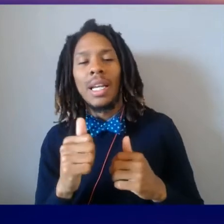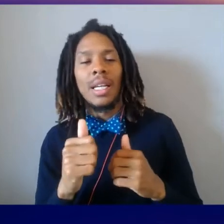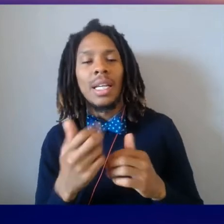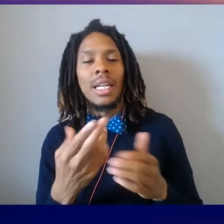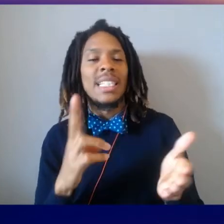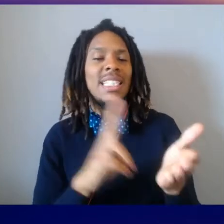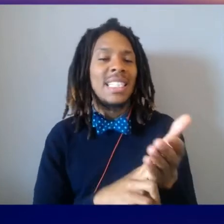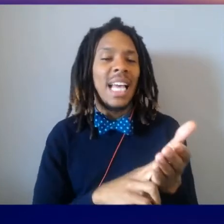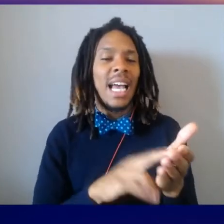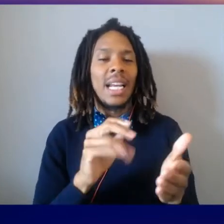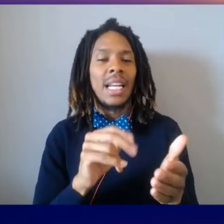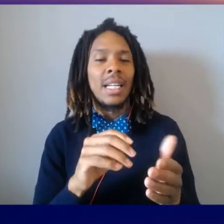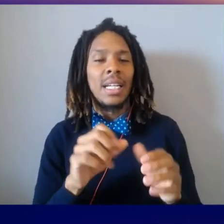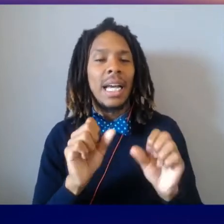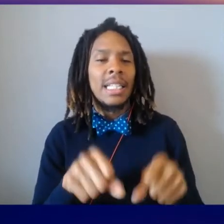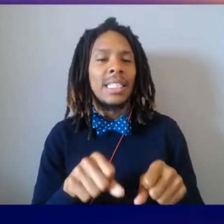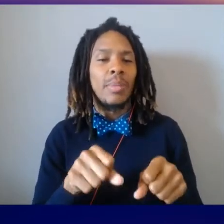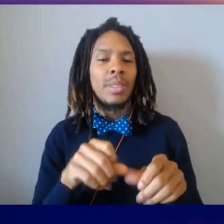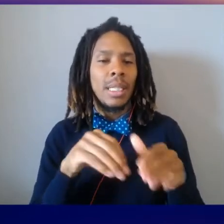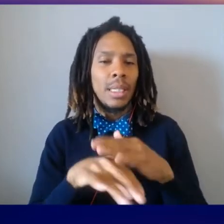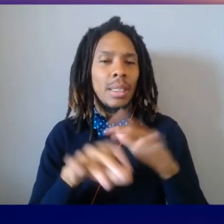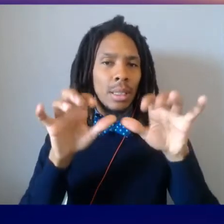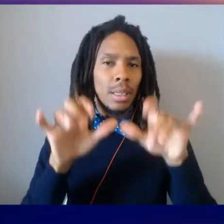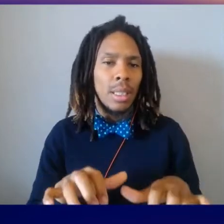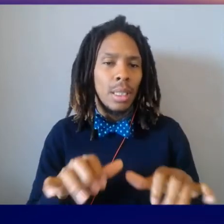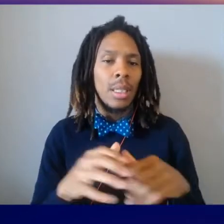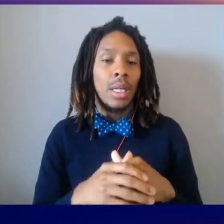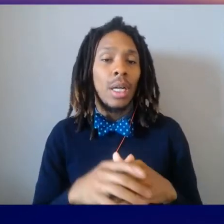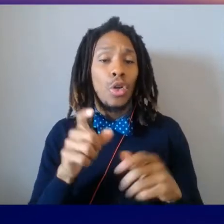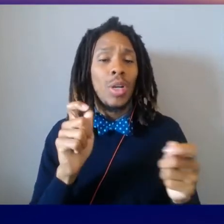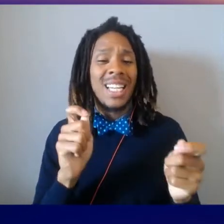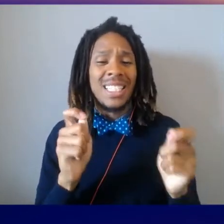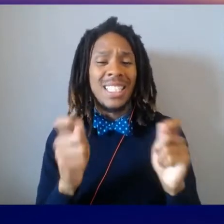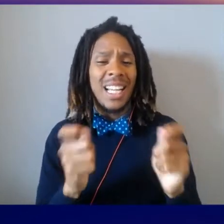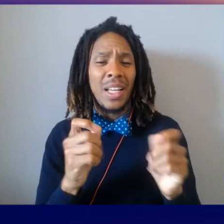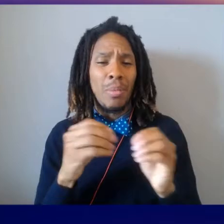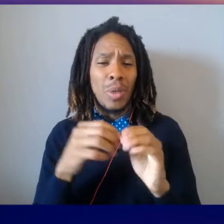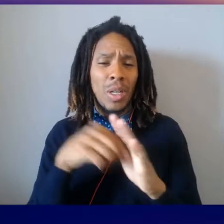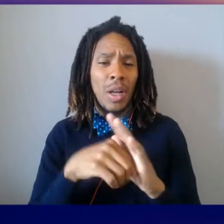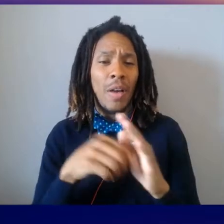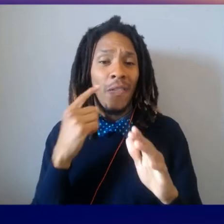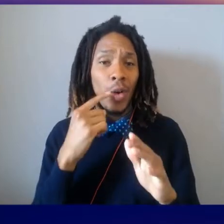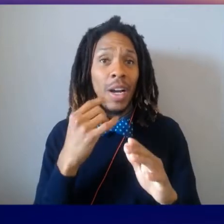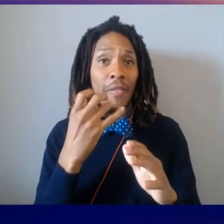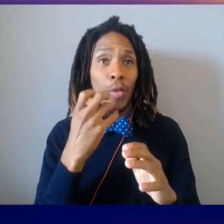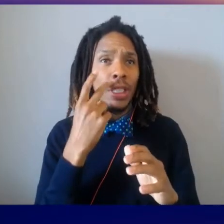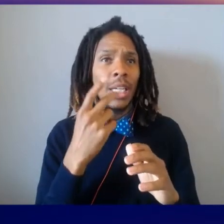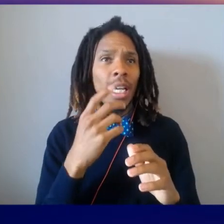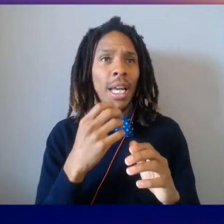So, you can tailor it even more for fail attempts if you want to protect those.